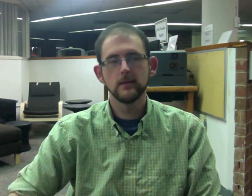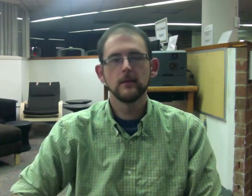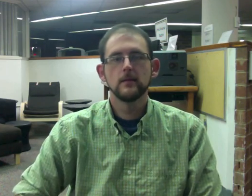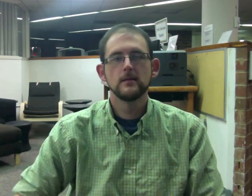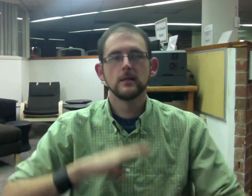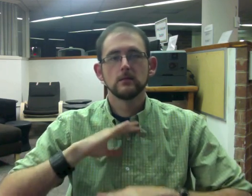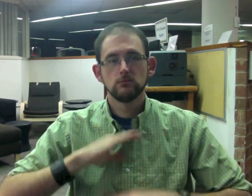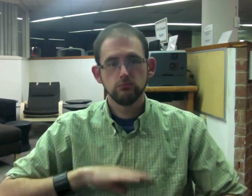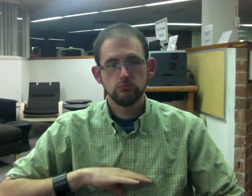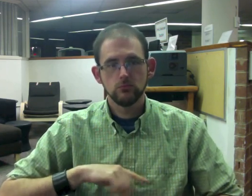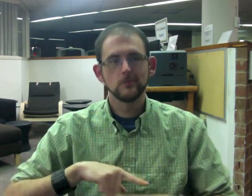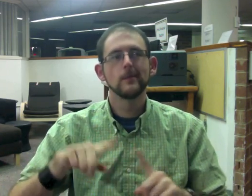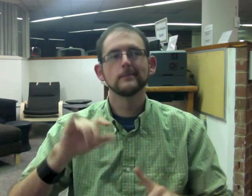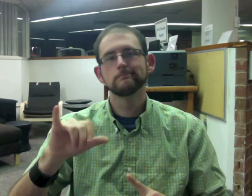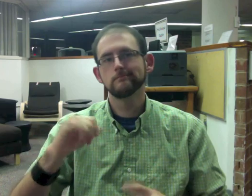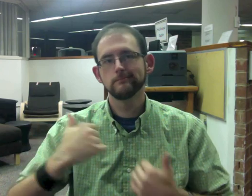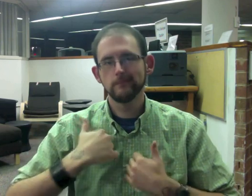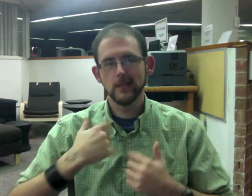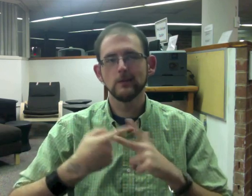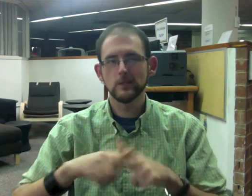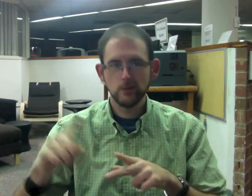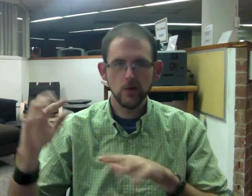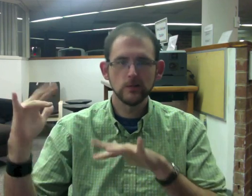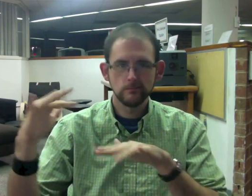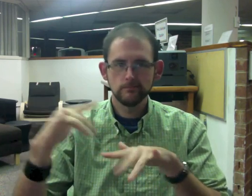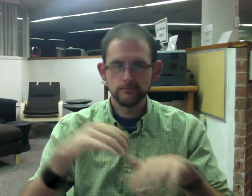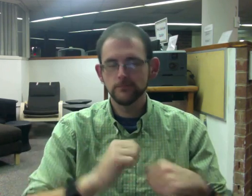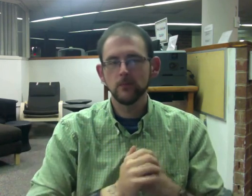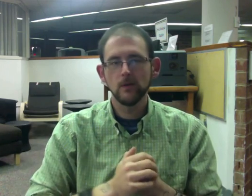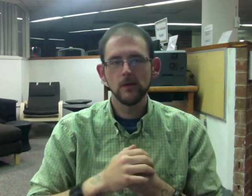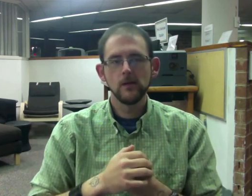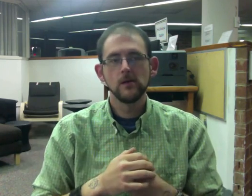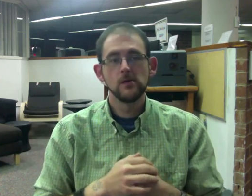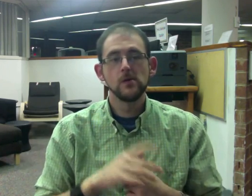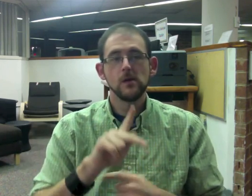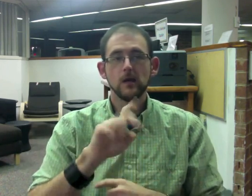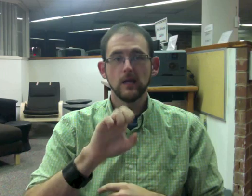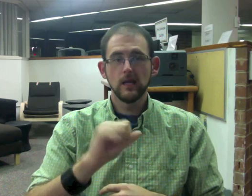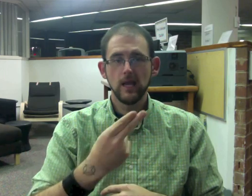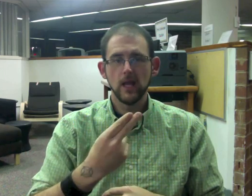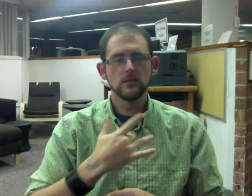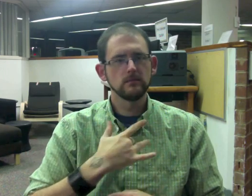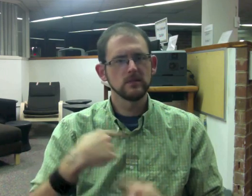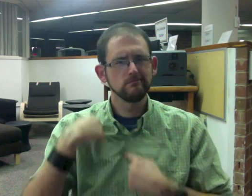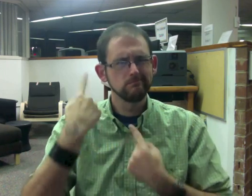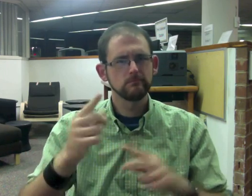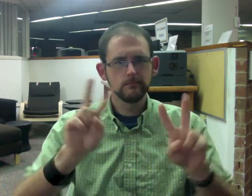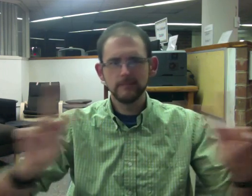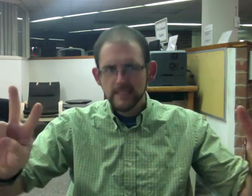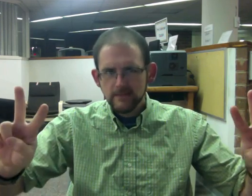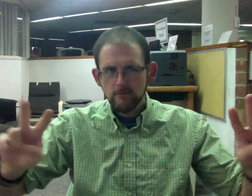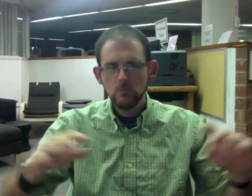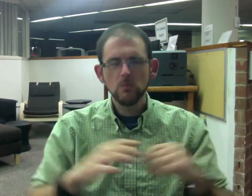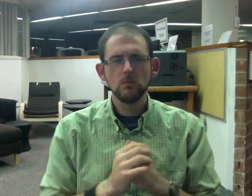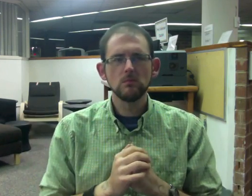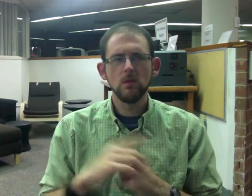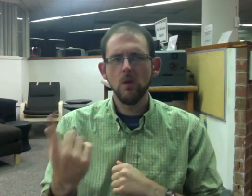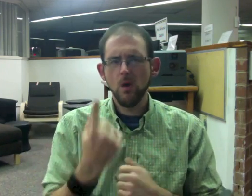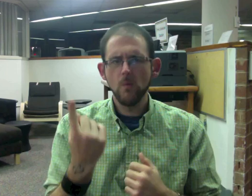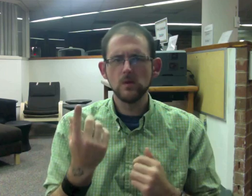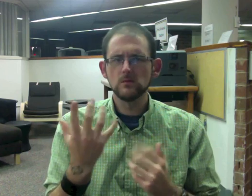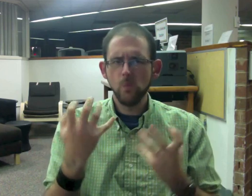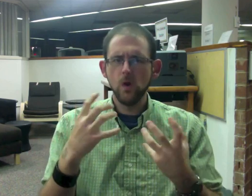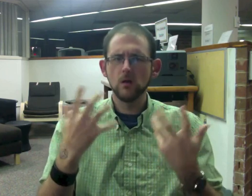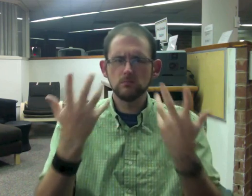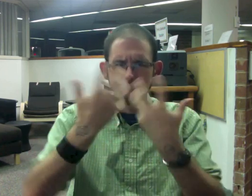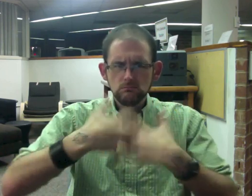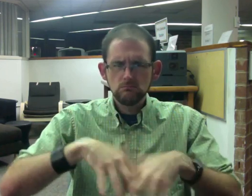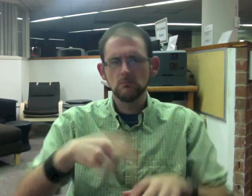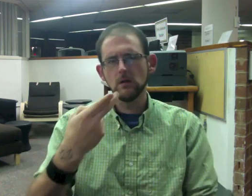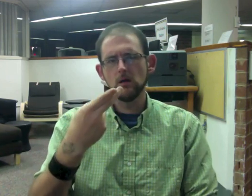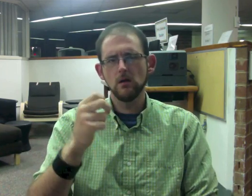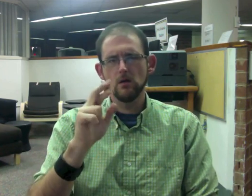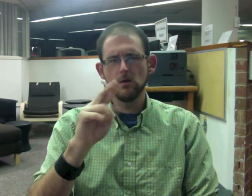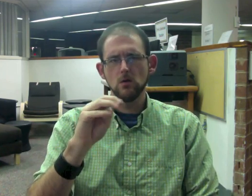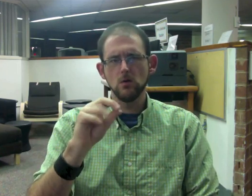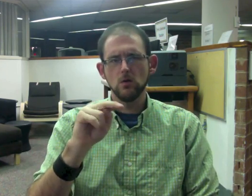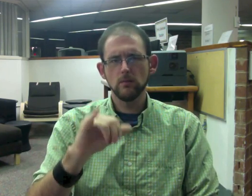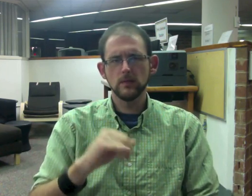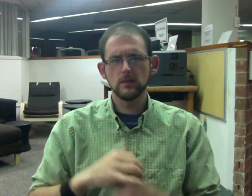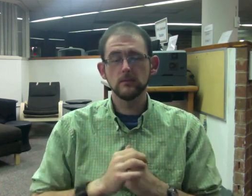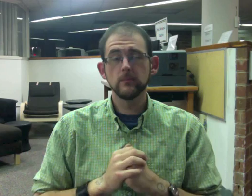The joy doesn't last long, because now the military is on the march toward the Valley; the Kesh are peaceful and harmonious by nature.